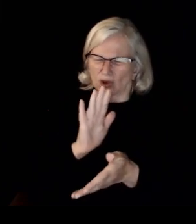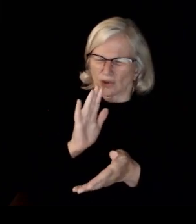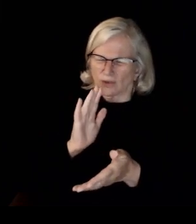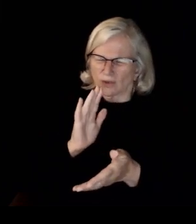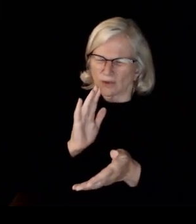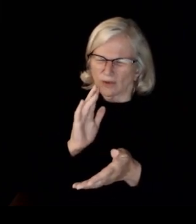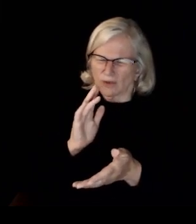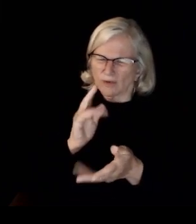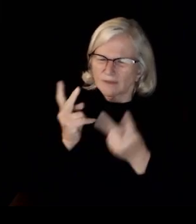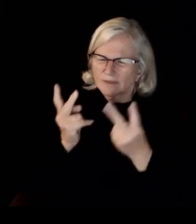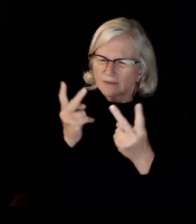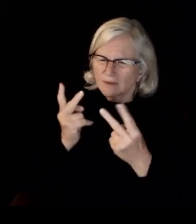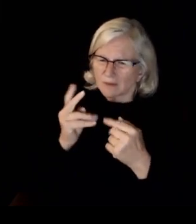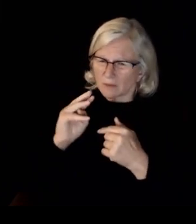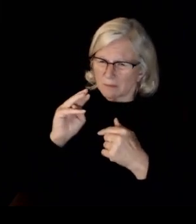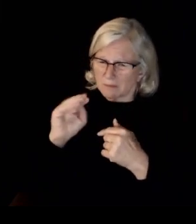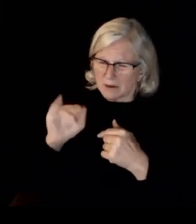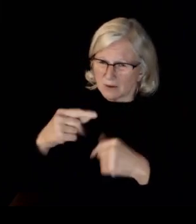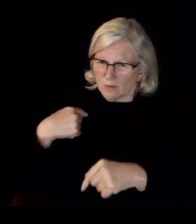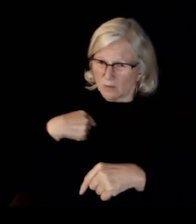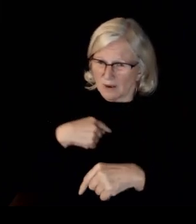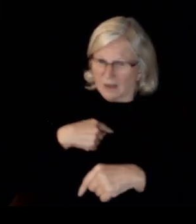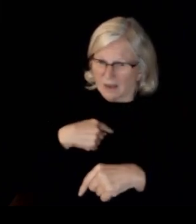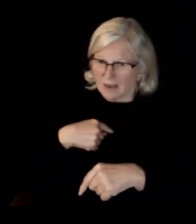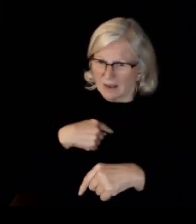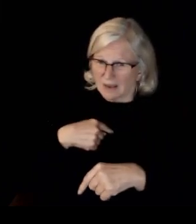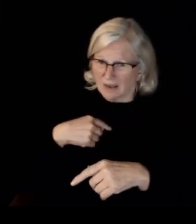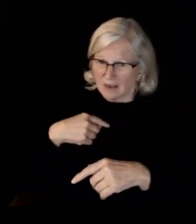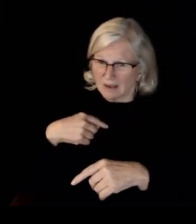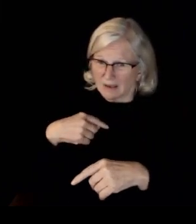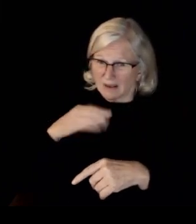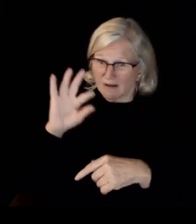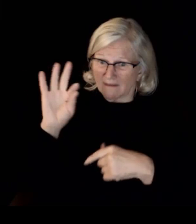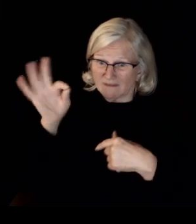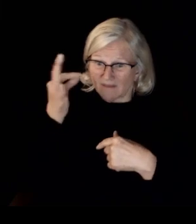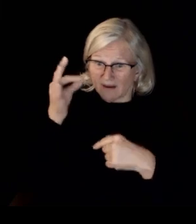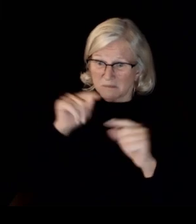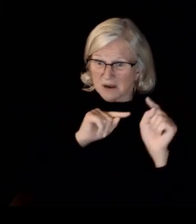isn't doing enough to stem the spread of the virus here?